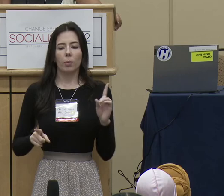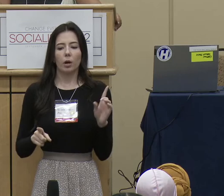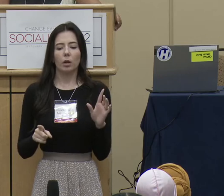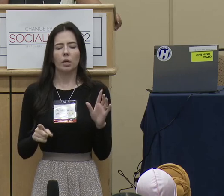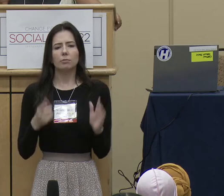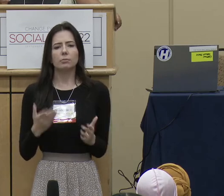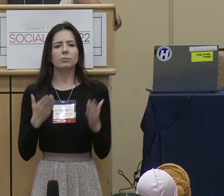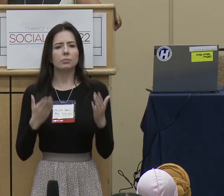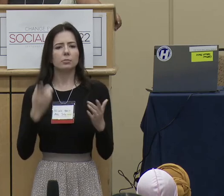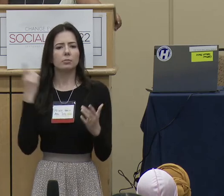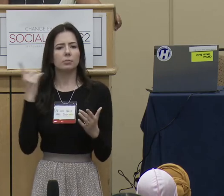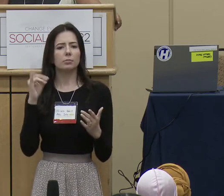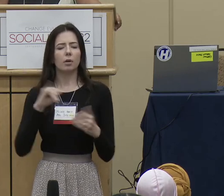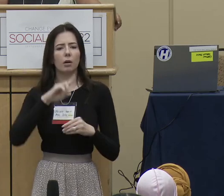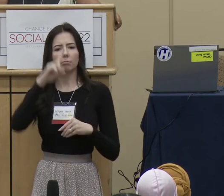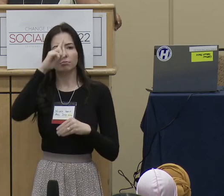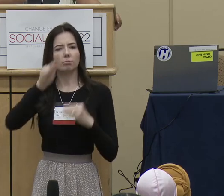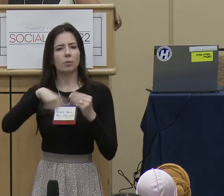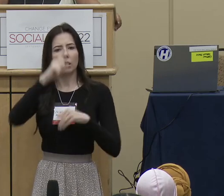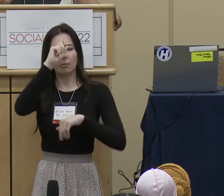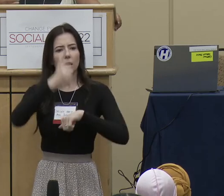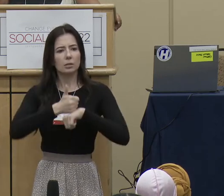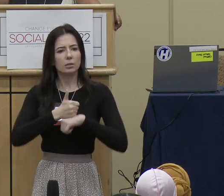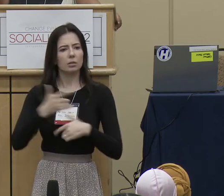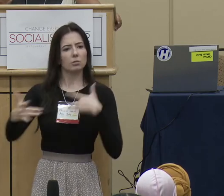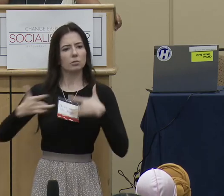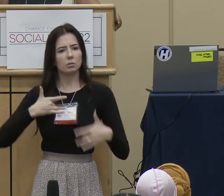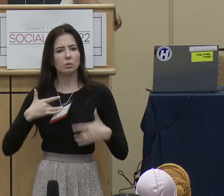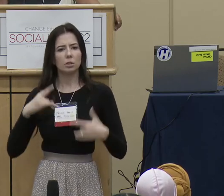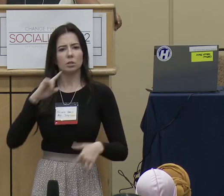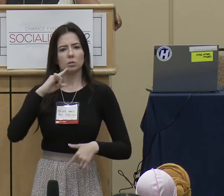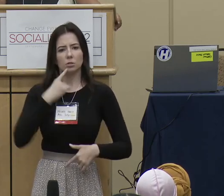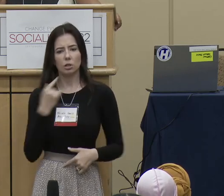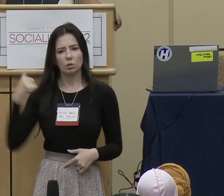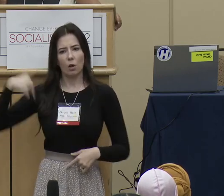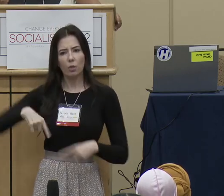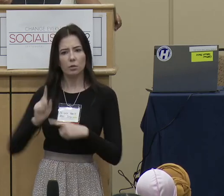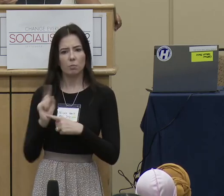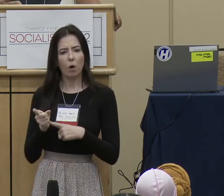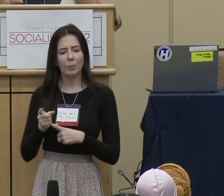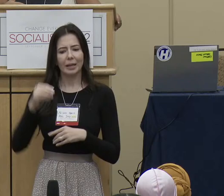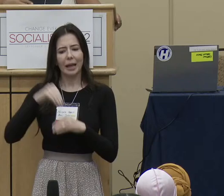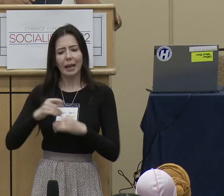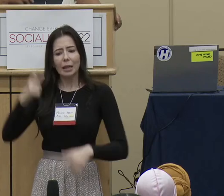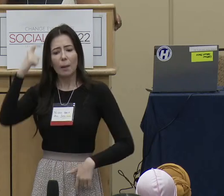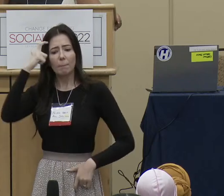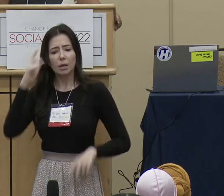If only. But it does suggest something about the mindset and